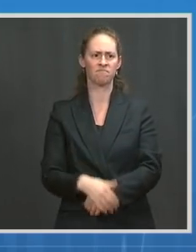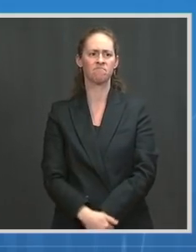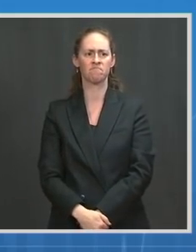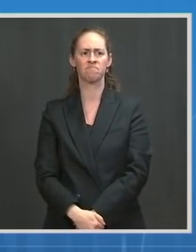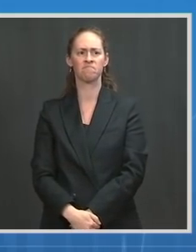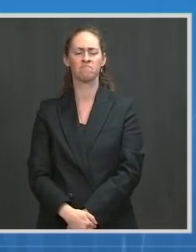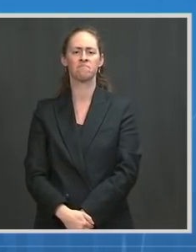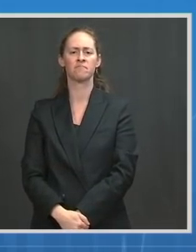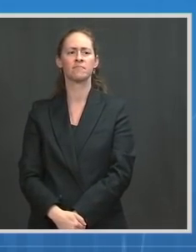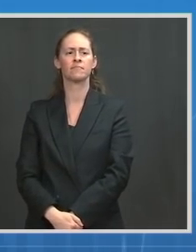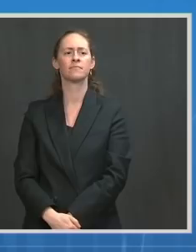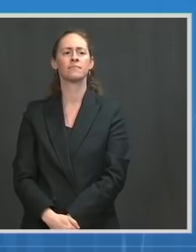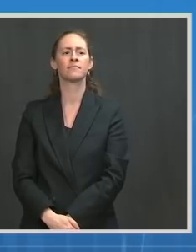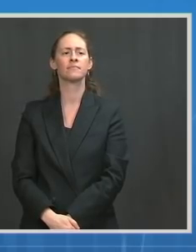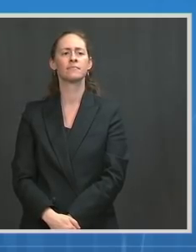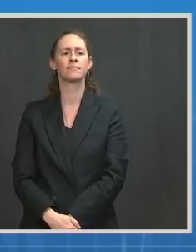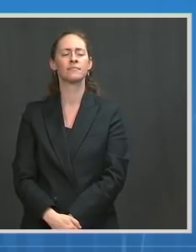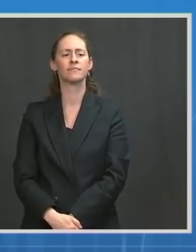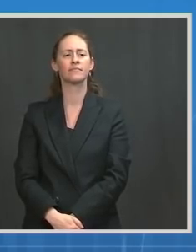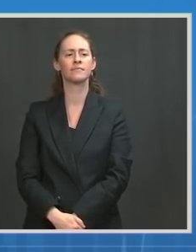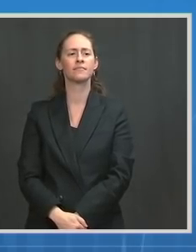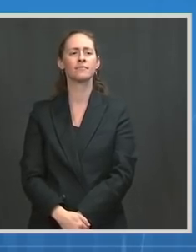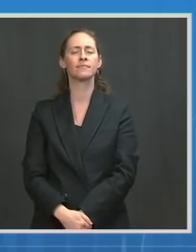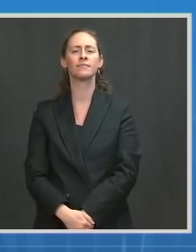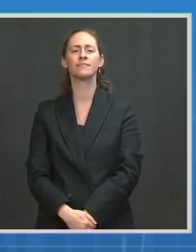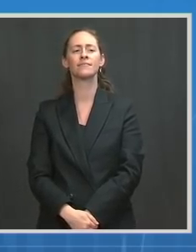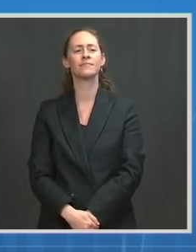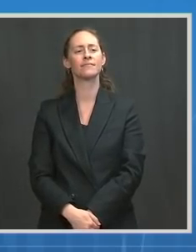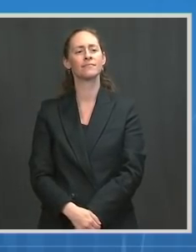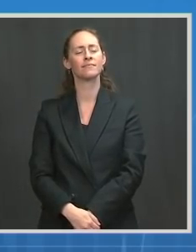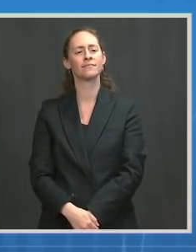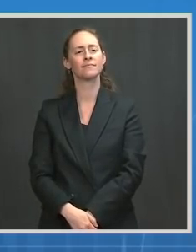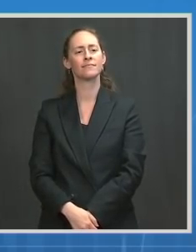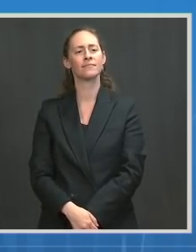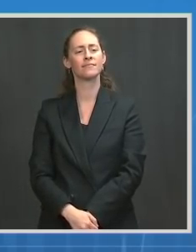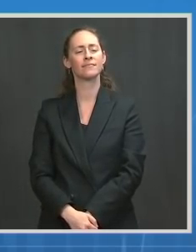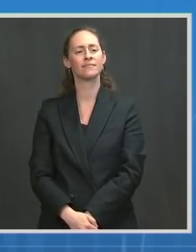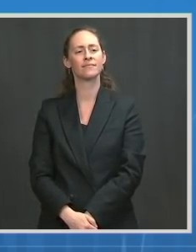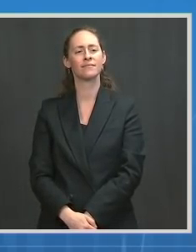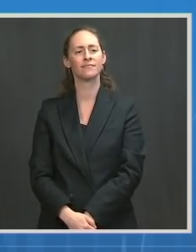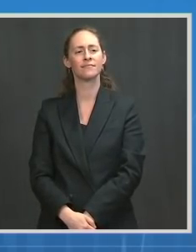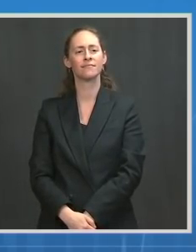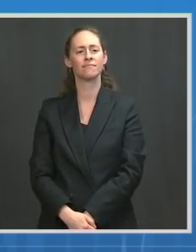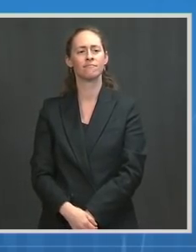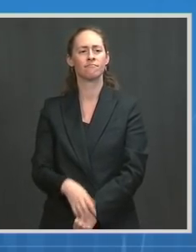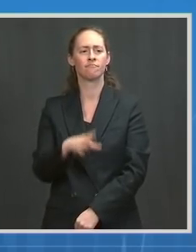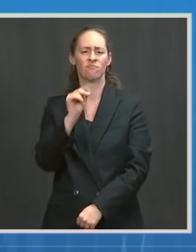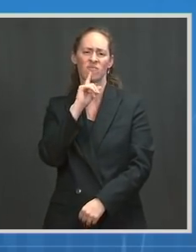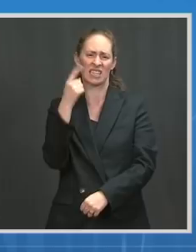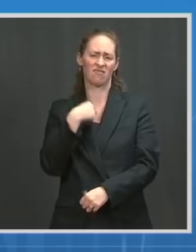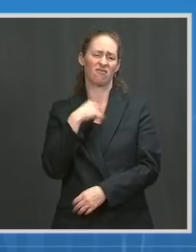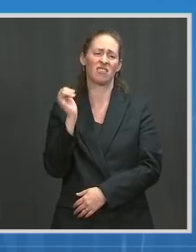on the safety and efficacy of the vaccines in adolescence. This is an important step forward in our efforts